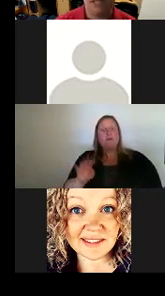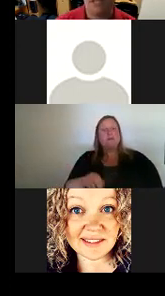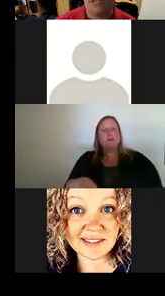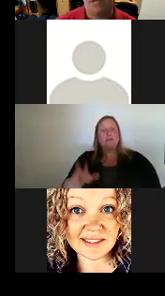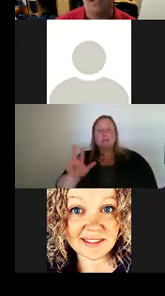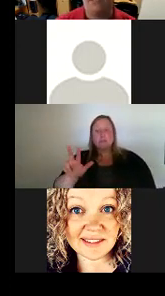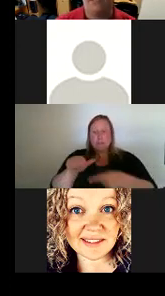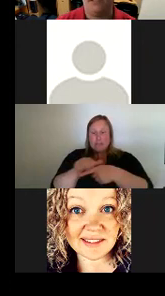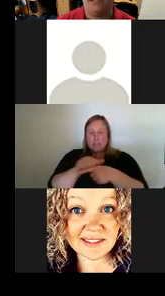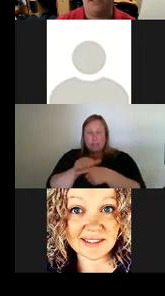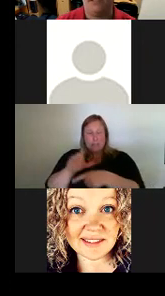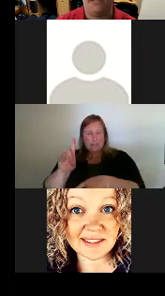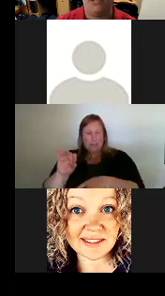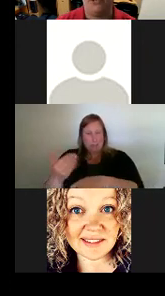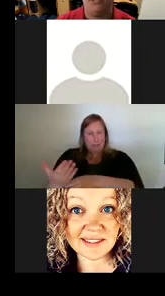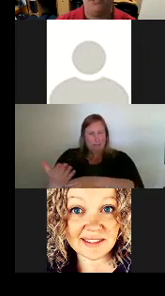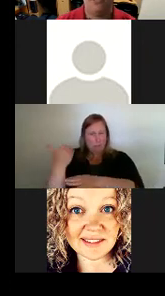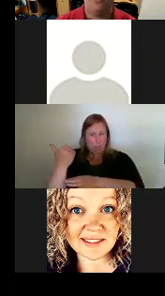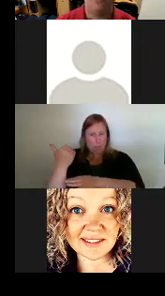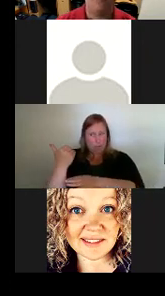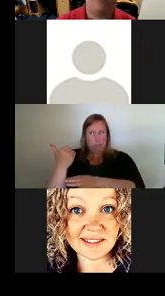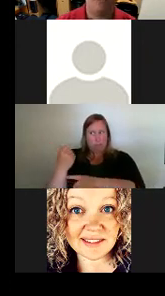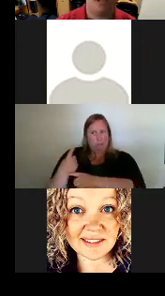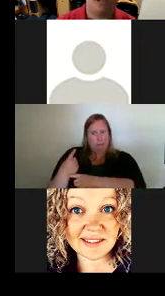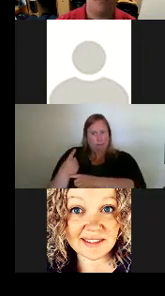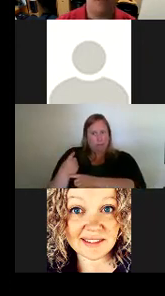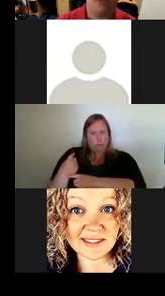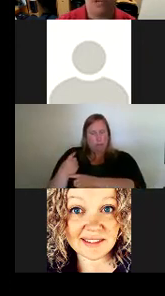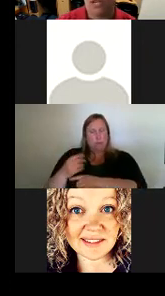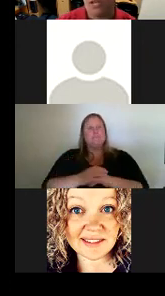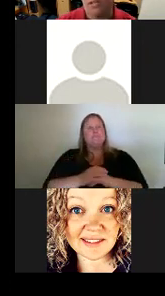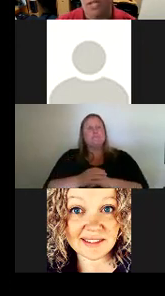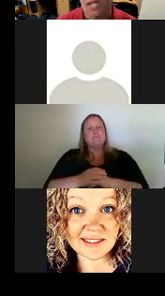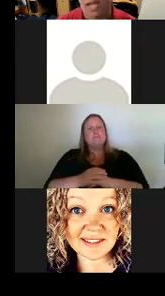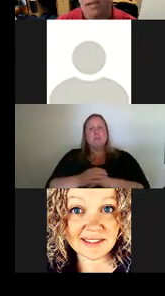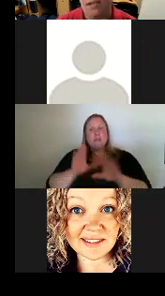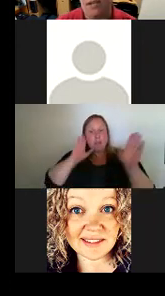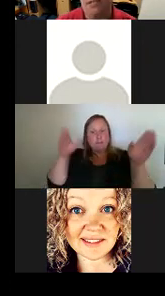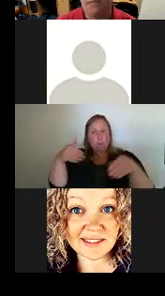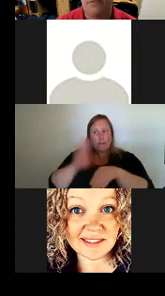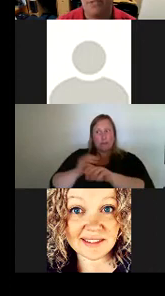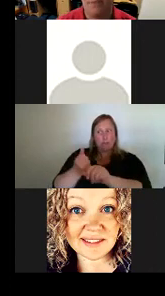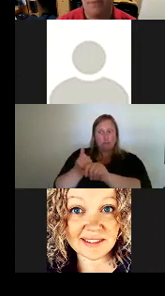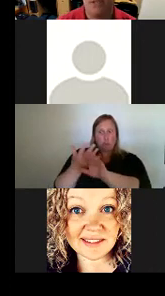DONE IN THE PAST, IN THE PAST YEAR, THAT ARE FOCUSED ON REMOTE TRAINING AND SOME DIFFERENT TIPS.